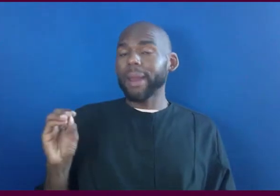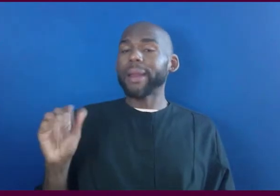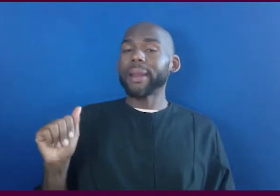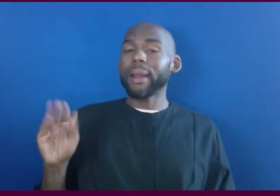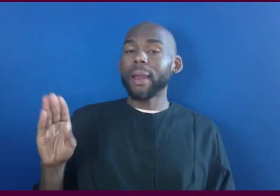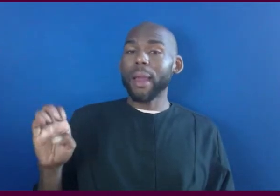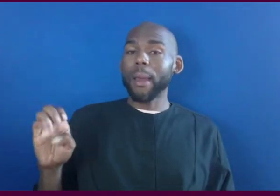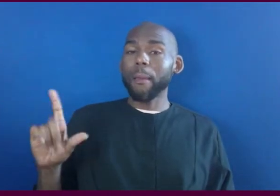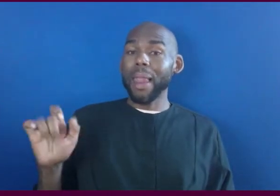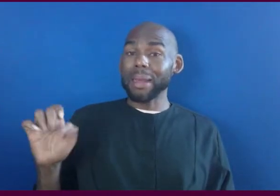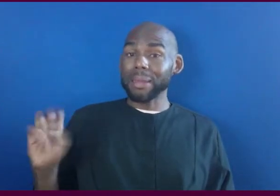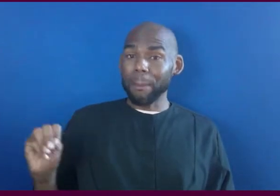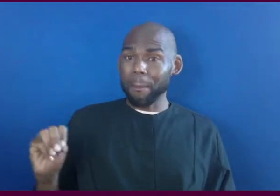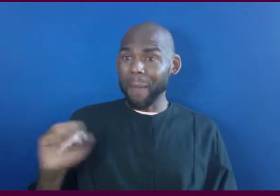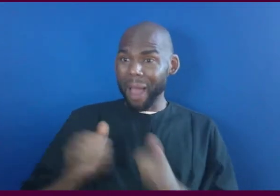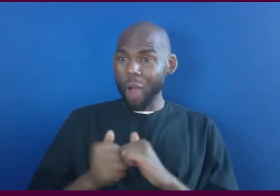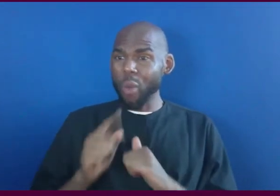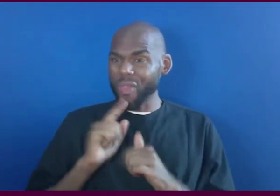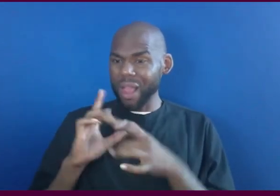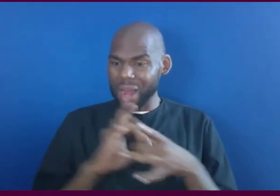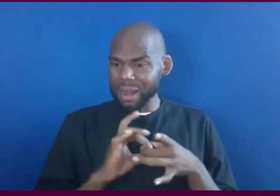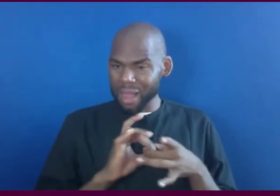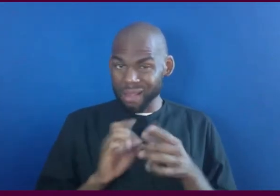Nikki Brown-Booker: Good question.